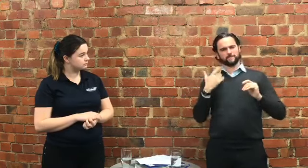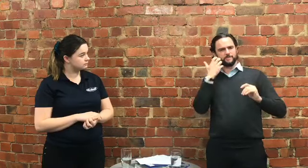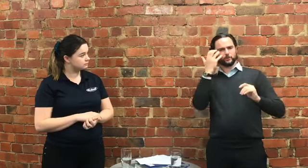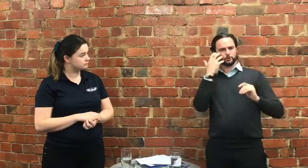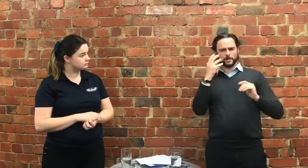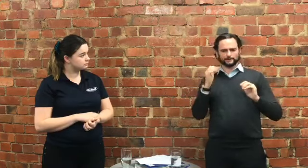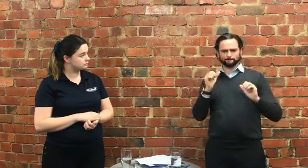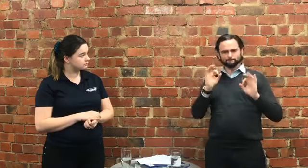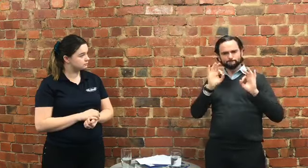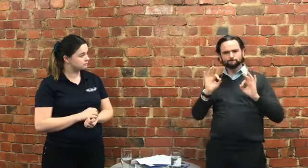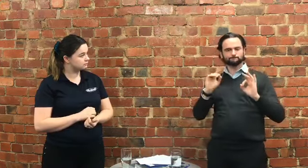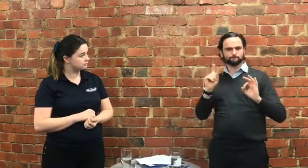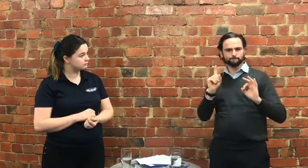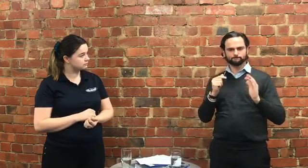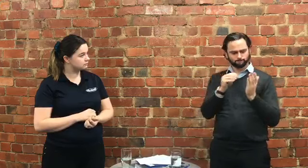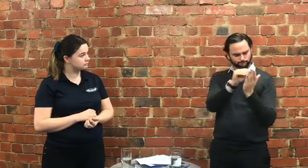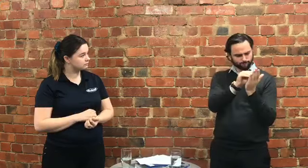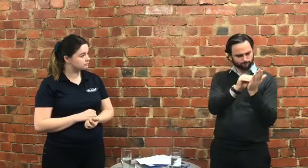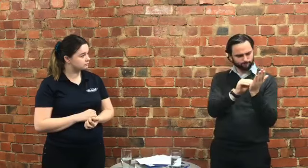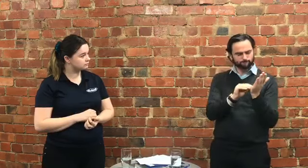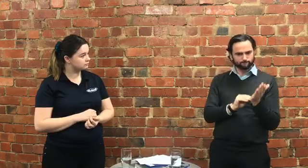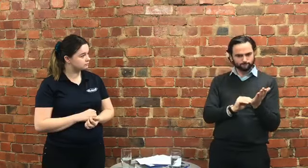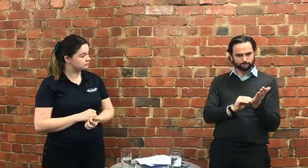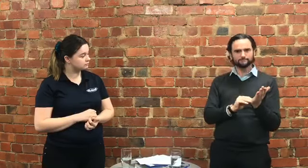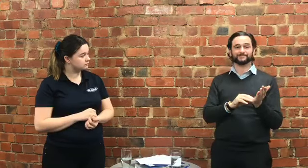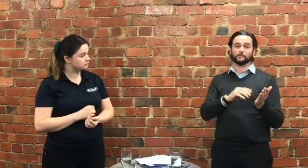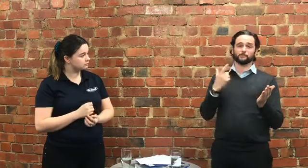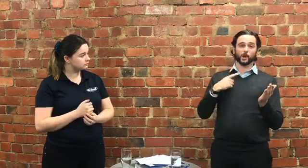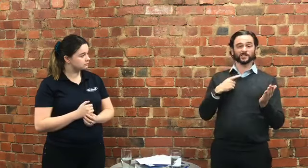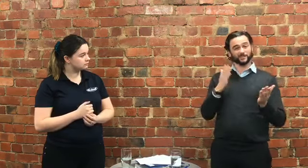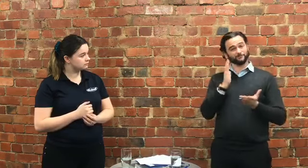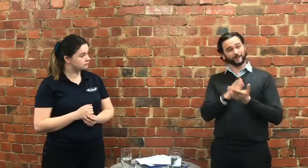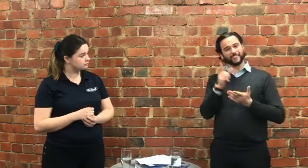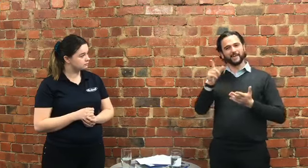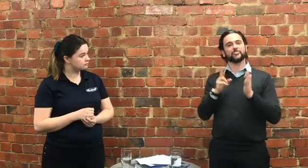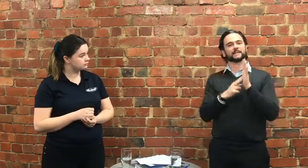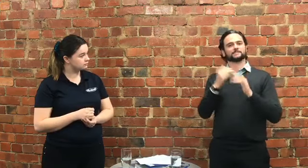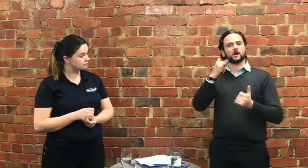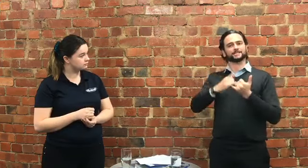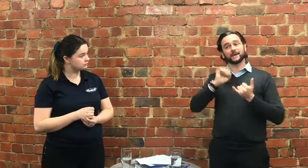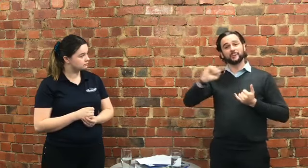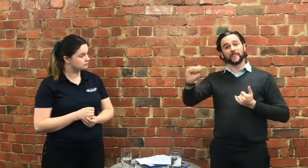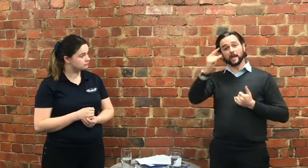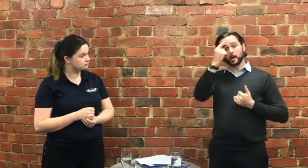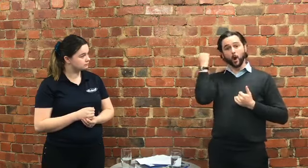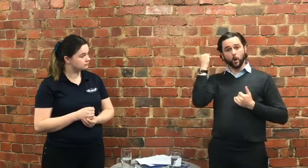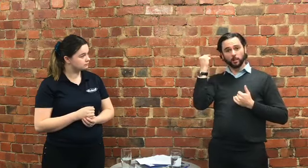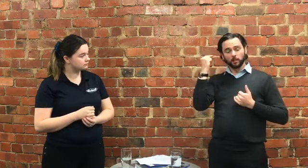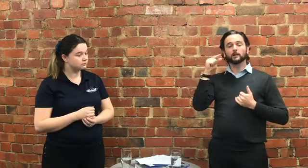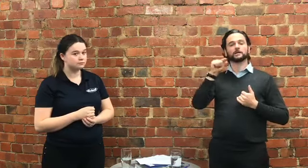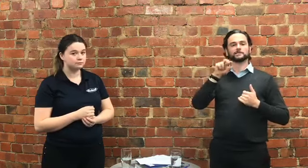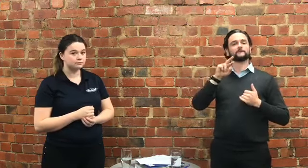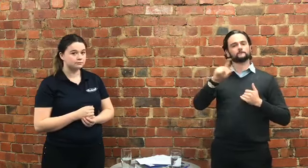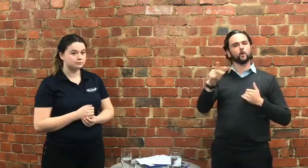what's your perfect world vision of yourself. Jot a few things down because really the NDIS,